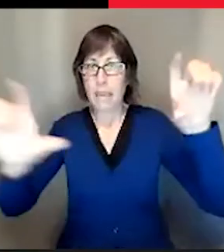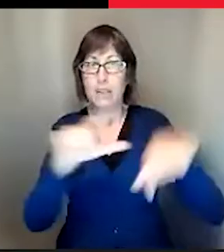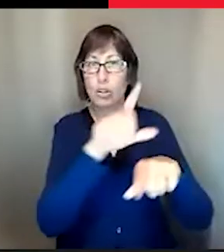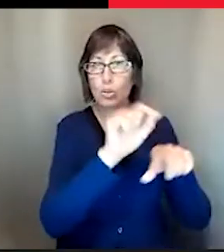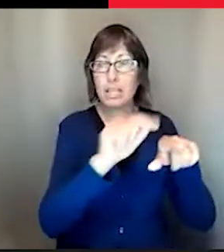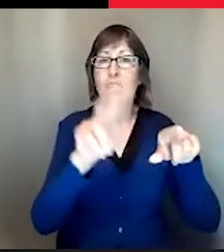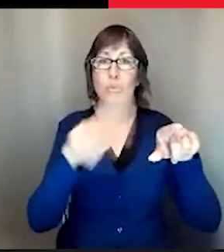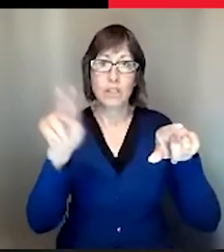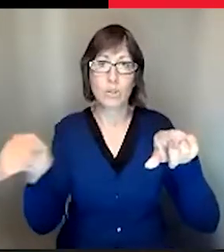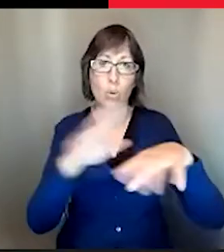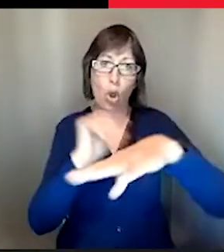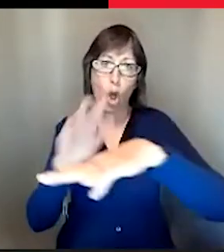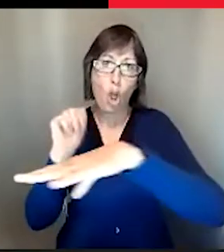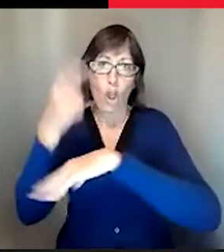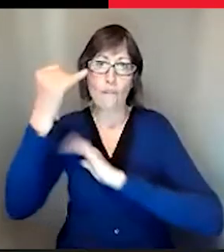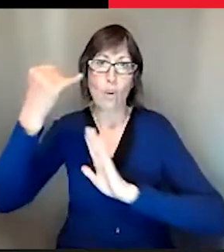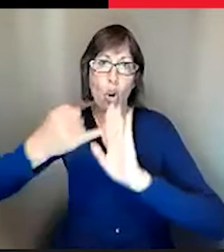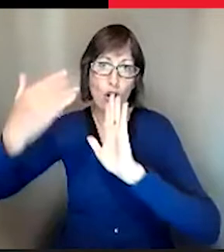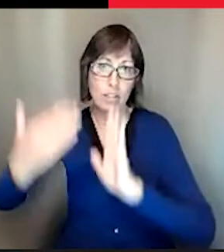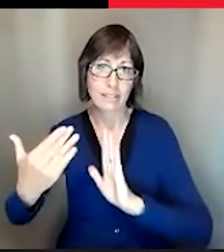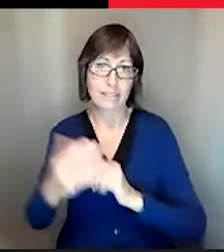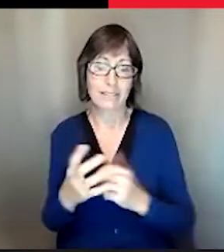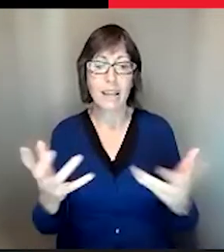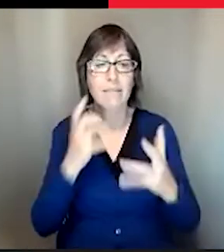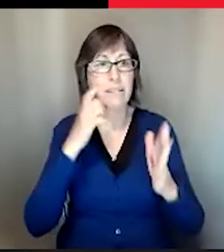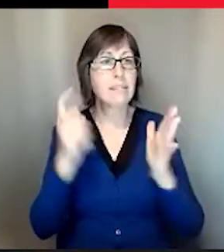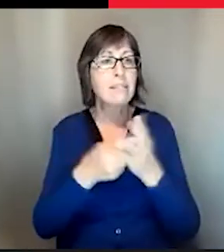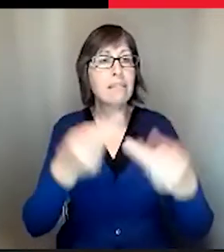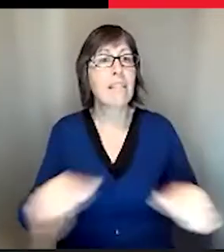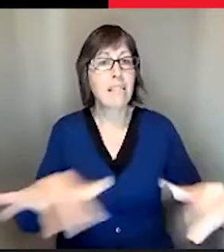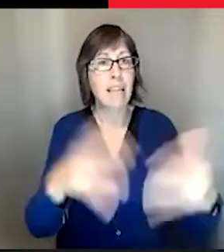Artists. I’d like to take the opportunity to acknowledge the land we are on, this land